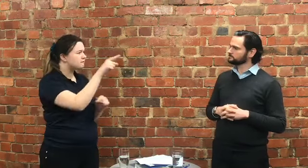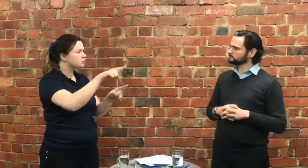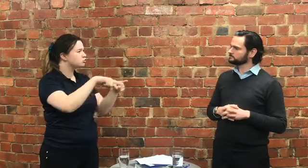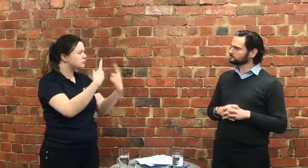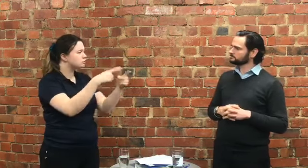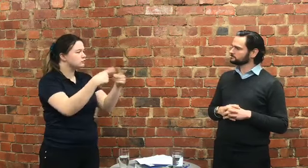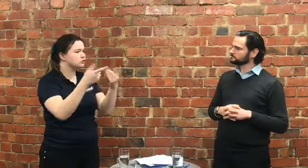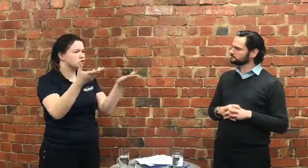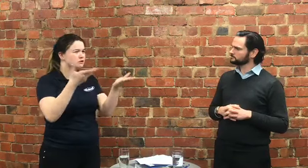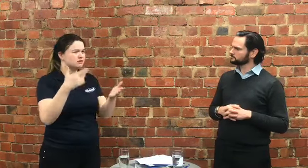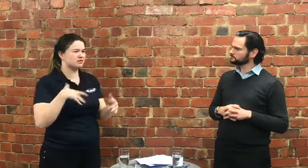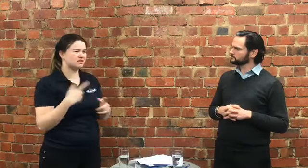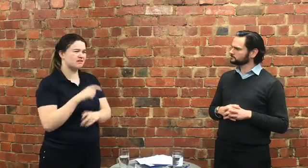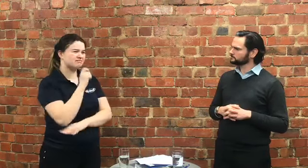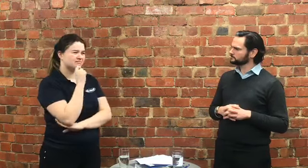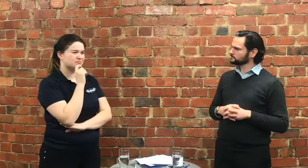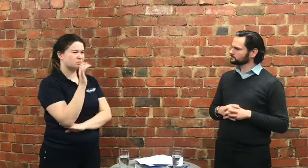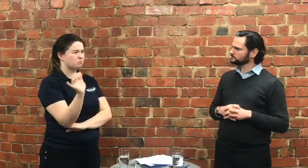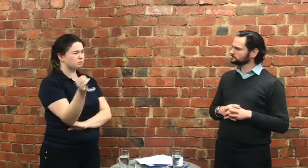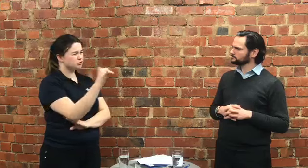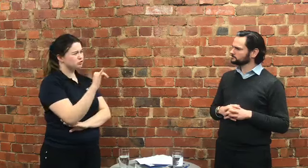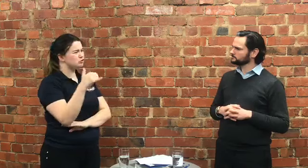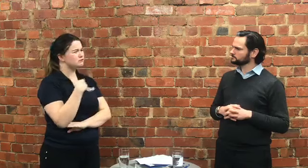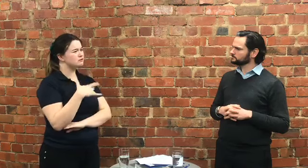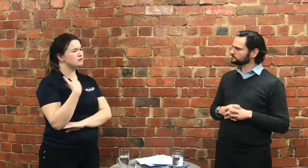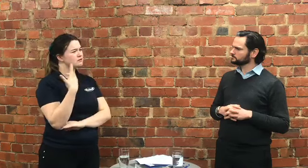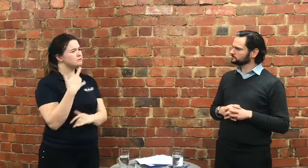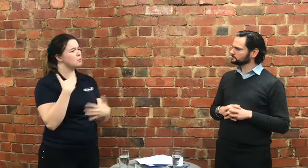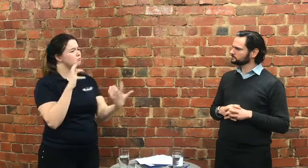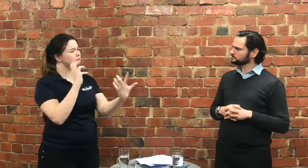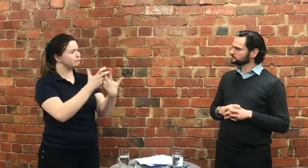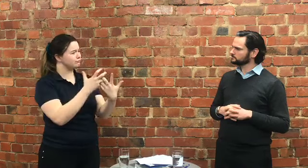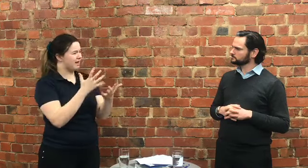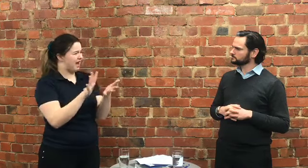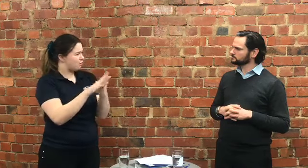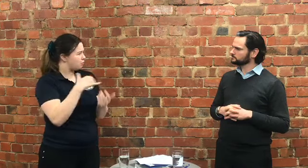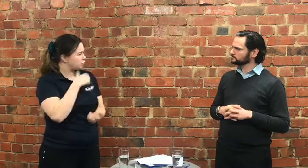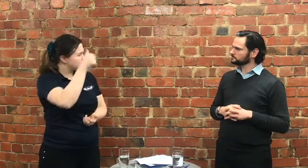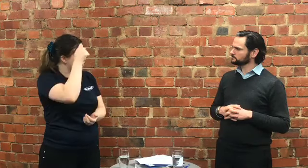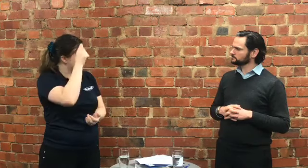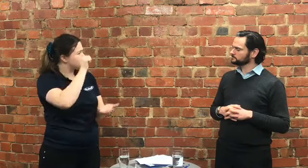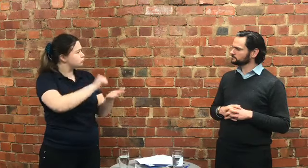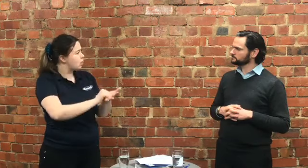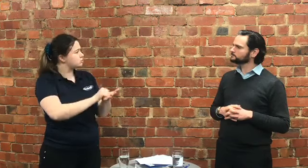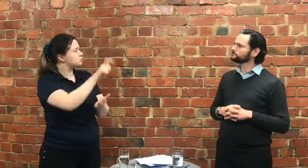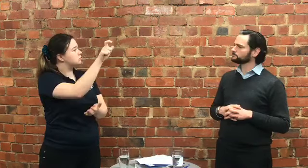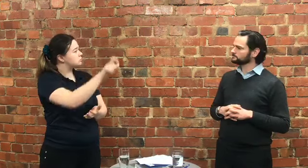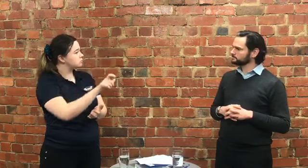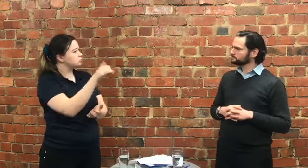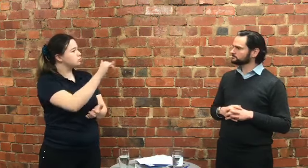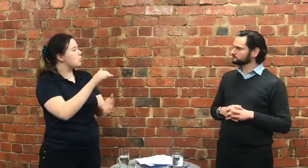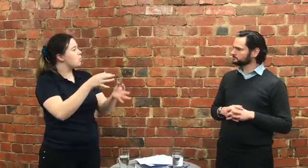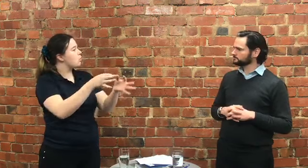I don't know, maybe to go grocery shopping or other services. How do I make a decision about what service would suit me,